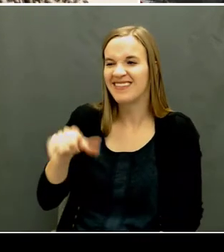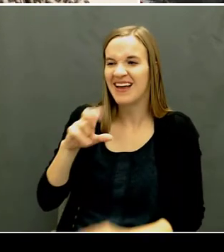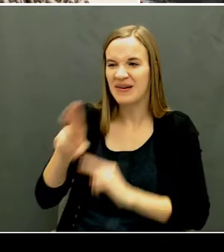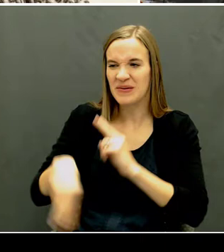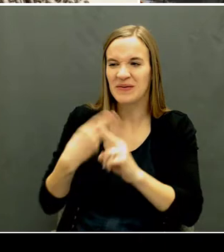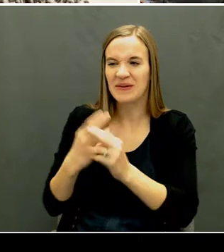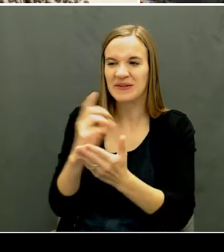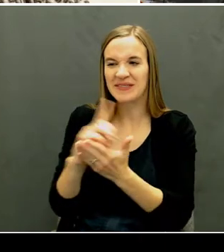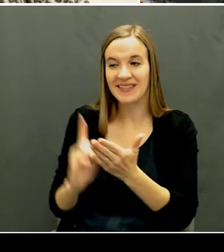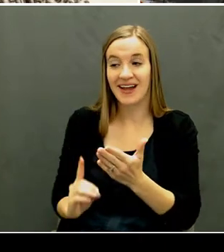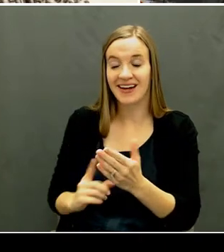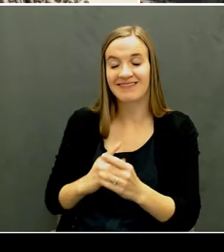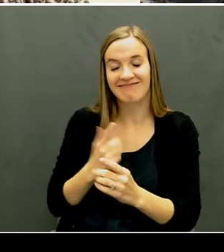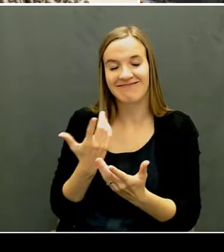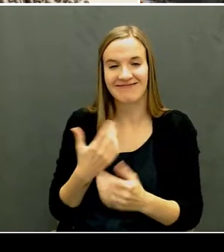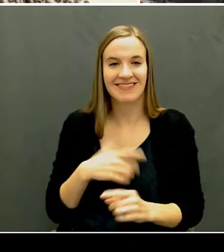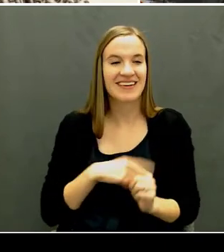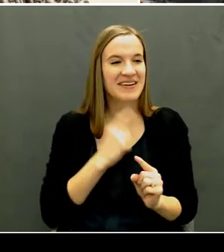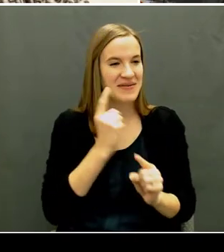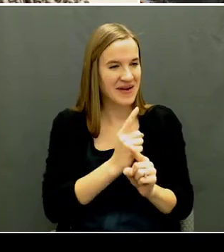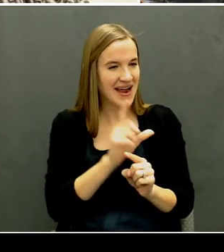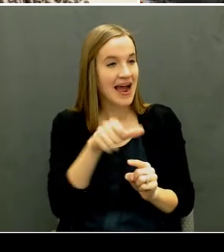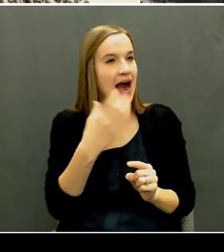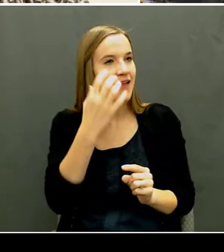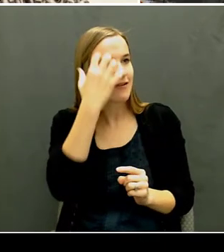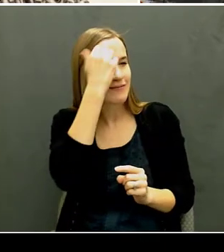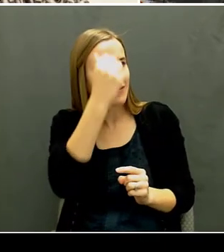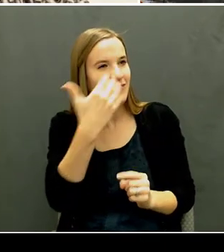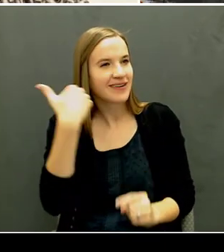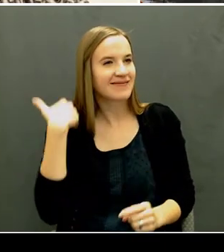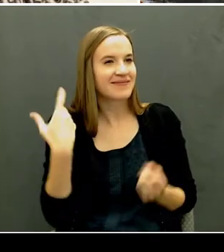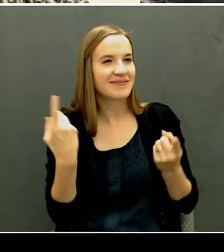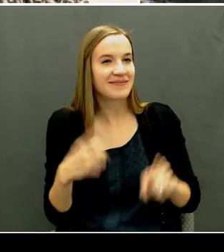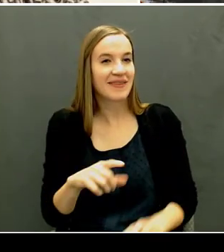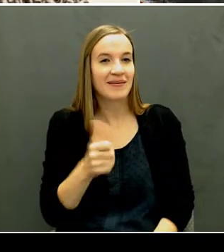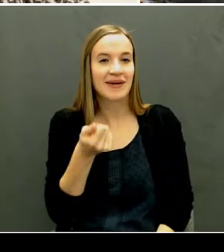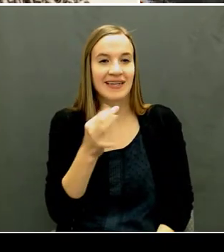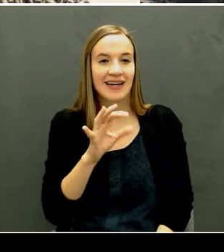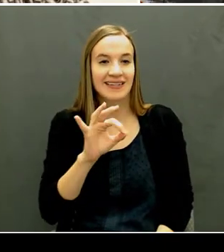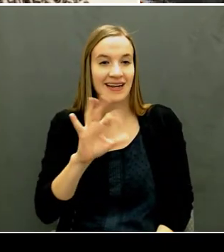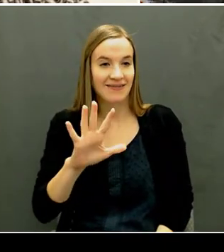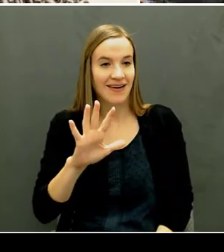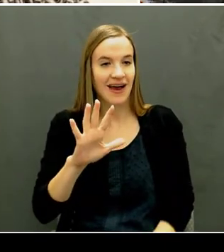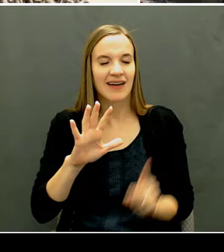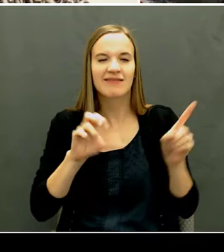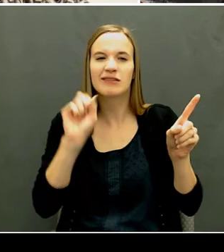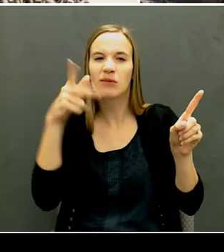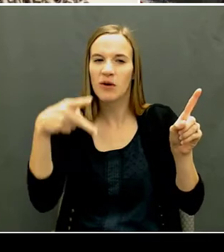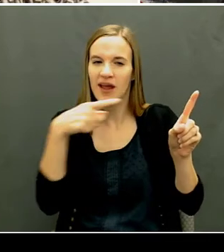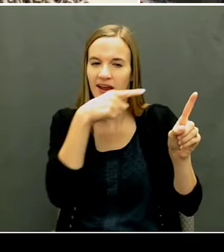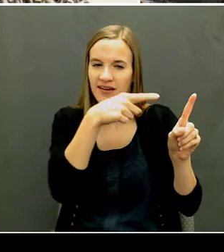1995. And I think what impressed me the most early on, you know, it became pretty clear to a lot of